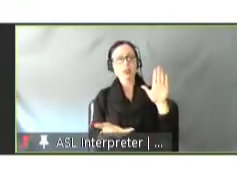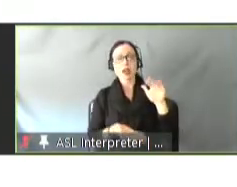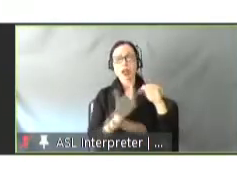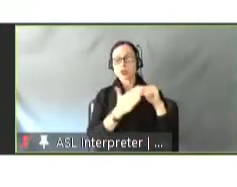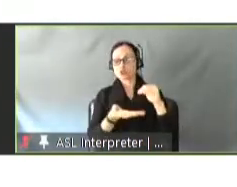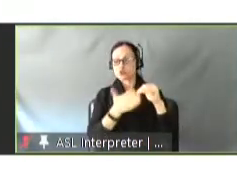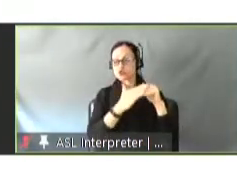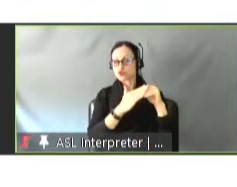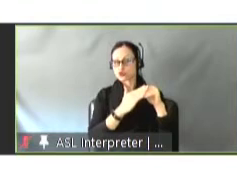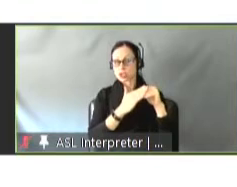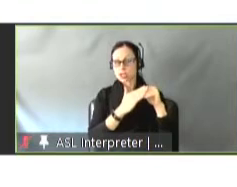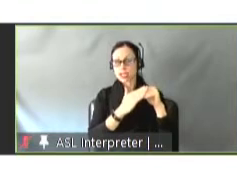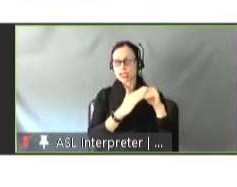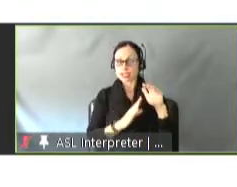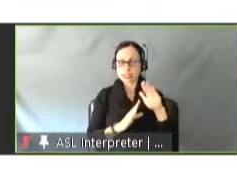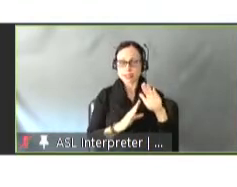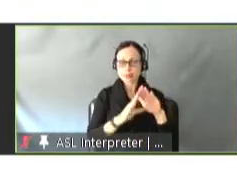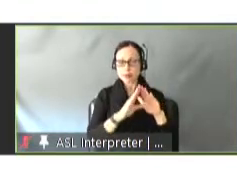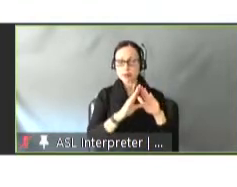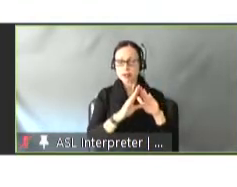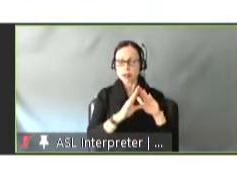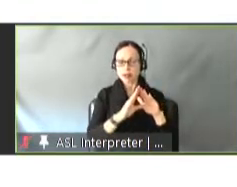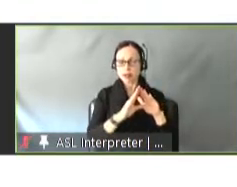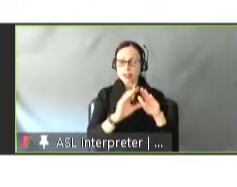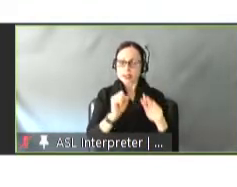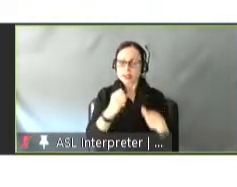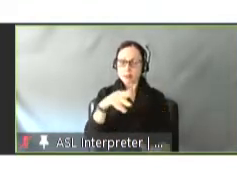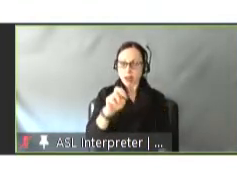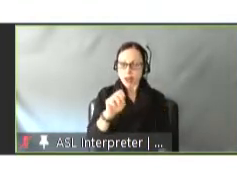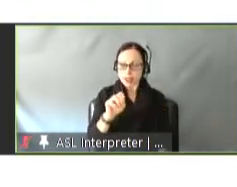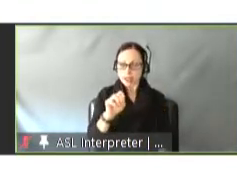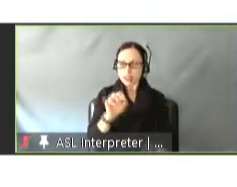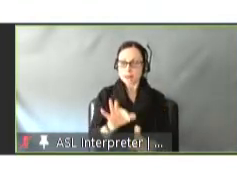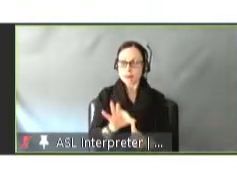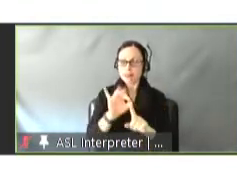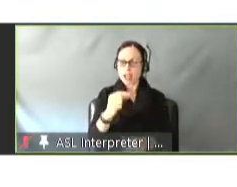spike-specific IgG titers, you obviously are able to decrease the amount